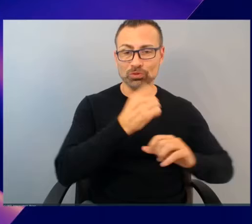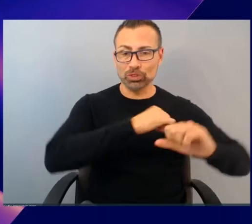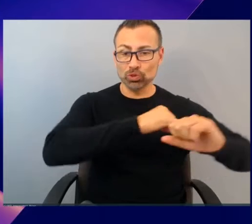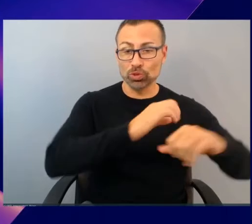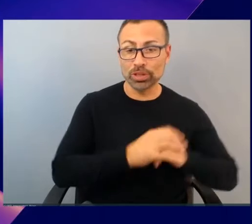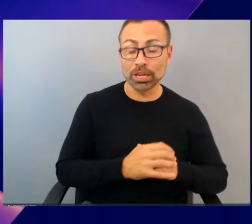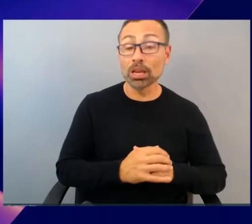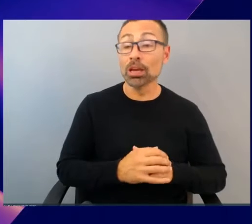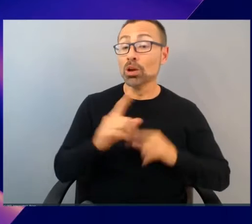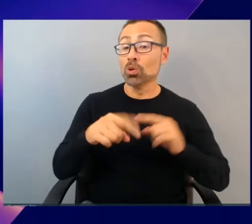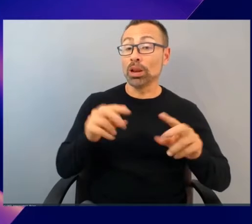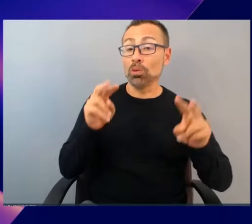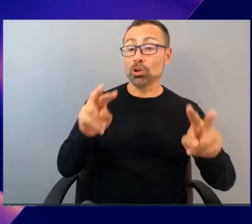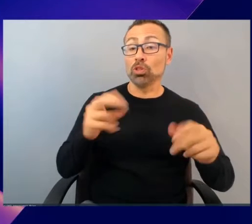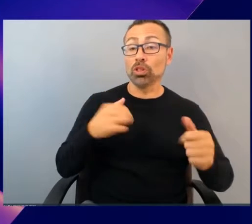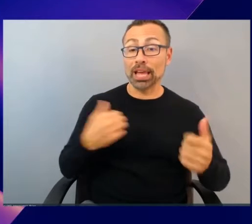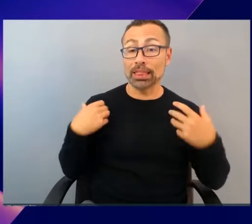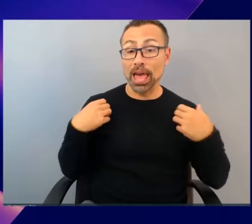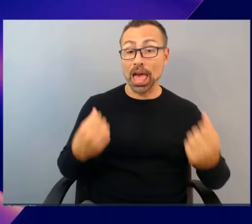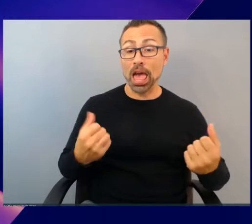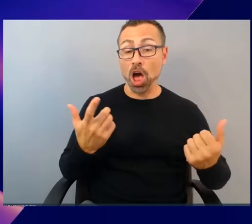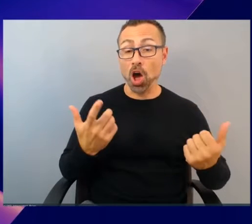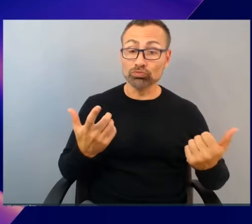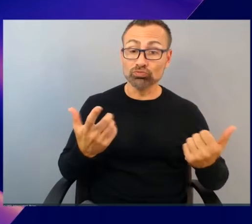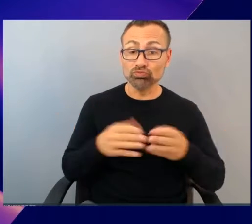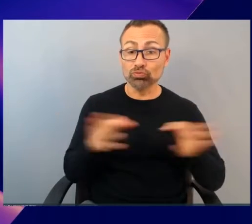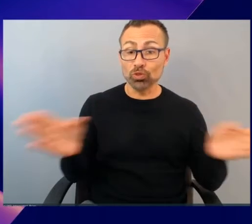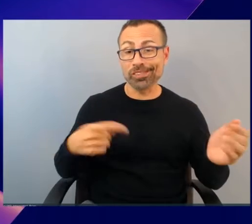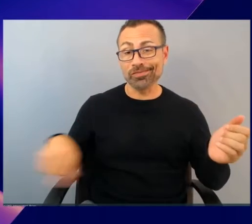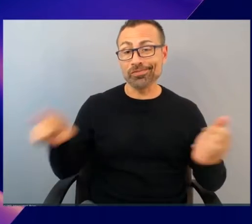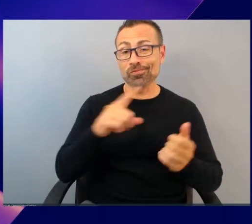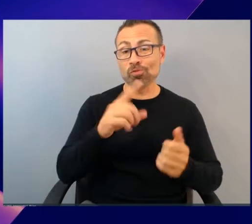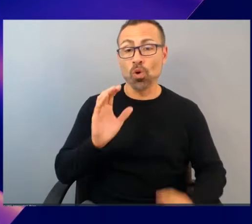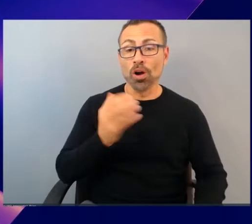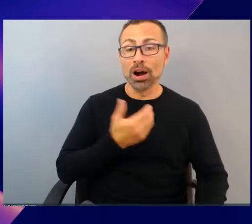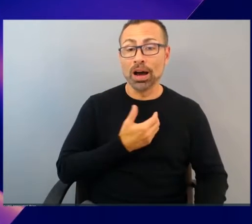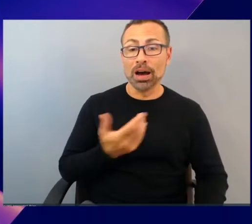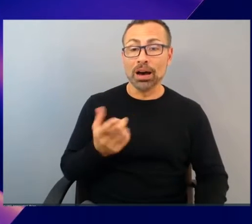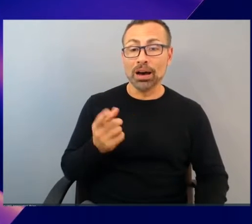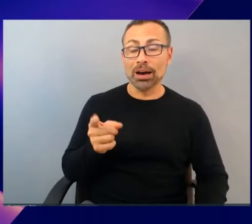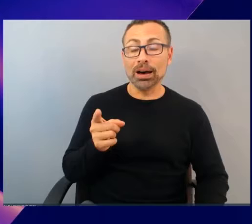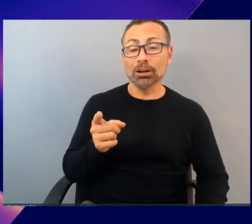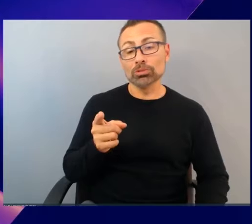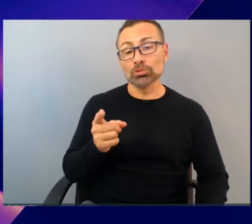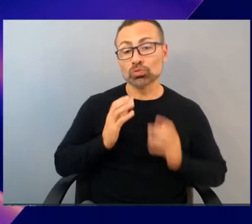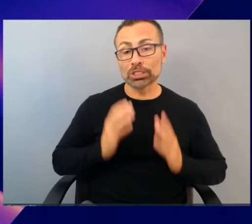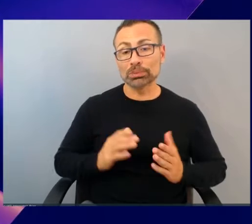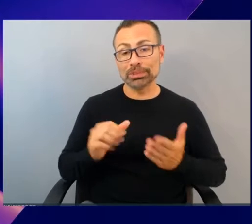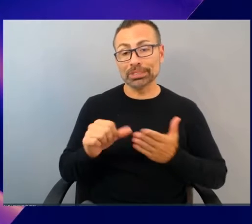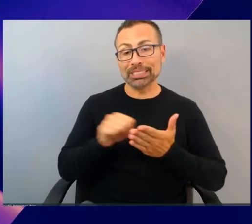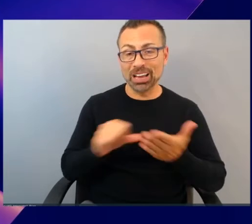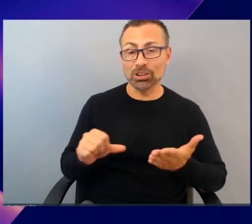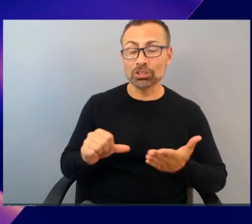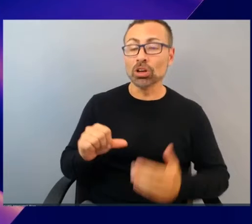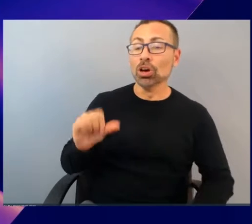of a customer's account, GuardDuty is a great place for me, CloudTrail is a great place for me to start. Yeah. - Because it lets me know